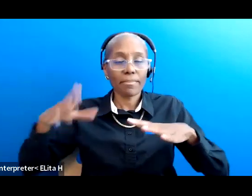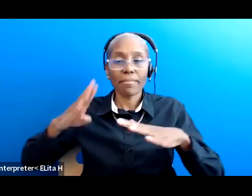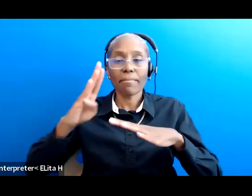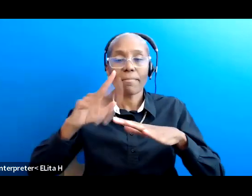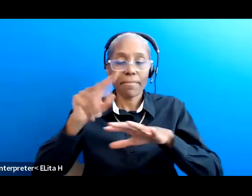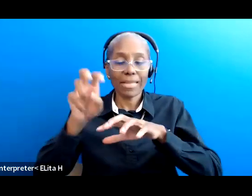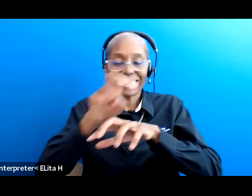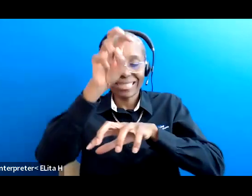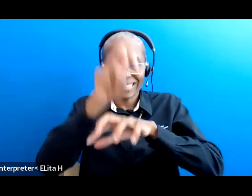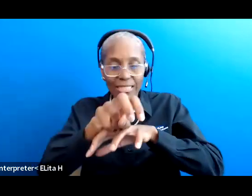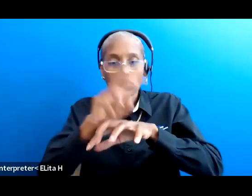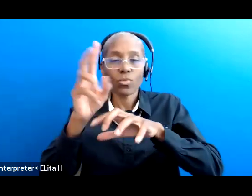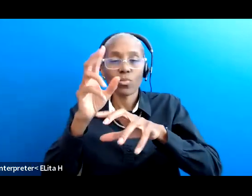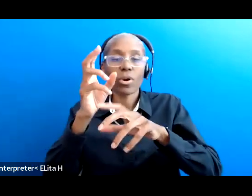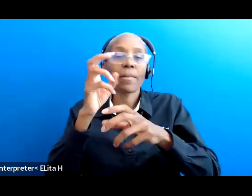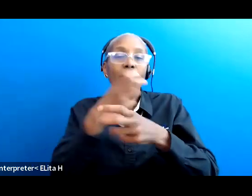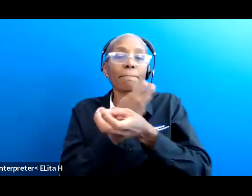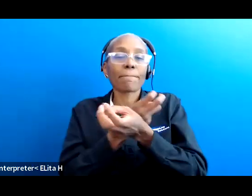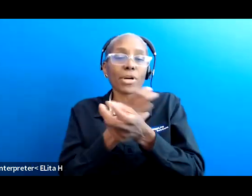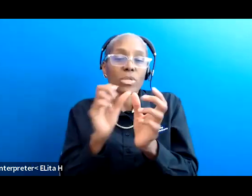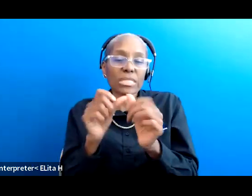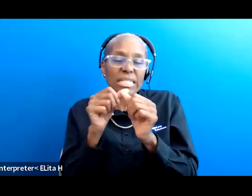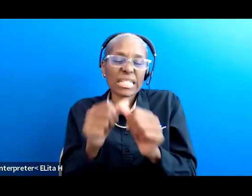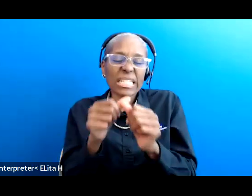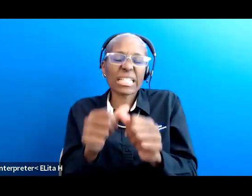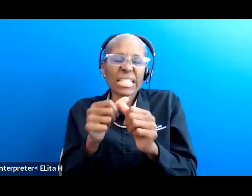the pressure off where that bone is pressing on the inside of the skin.